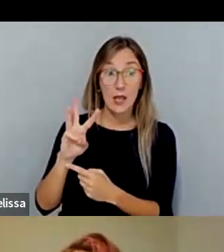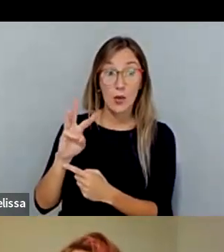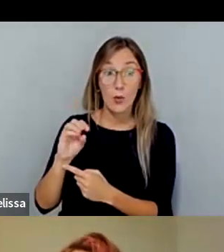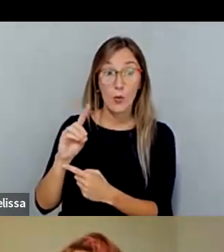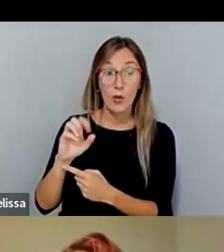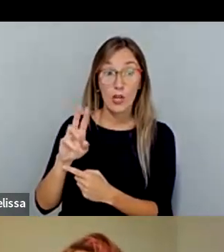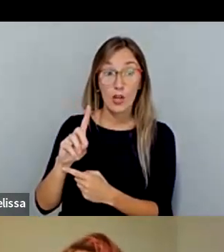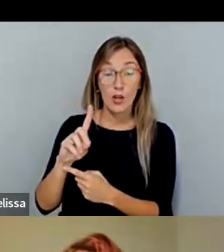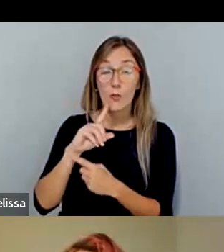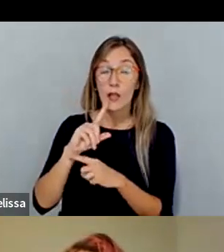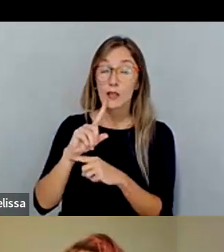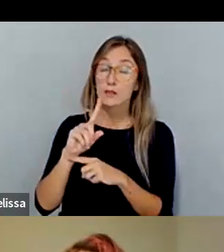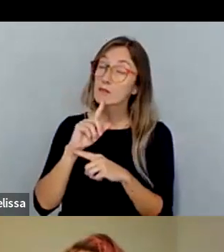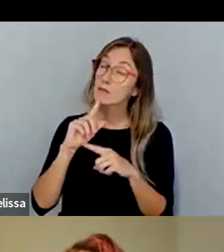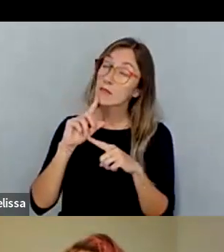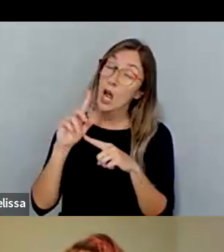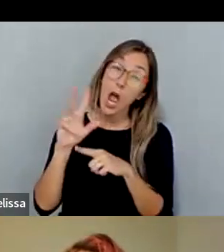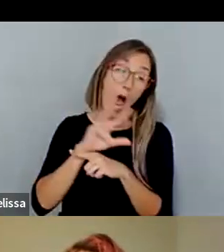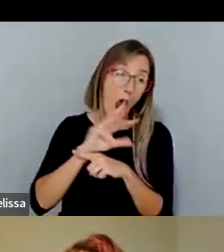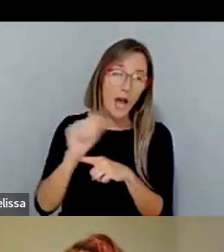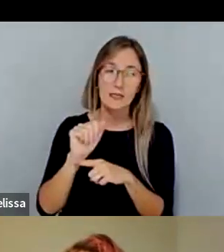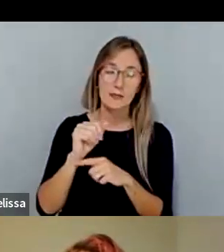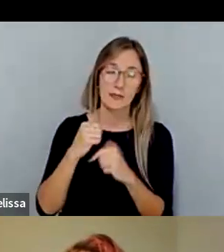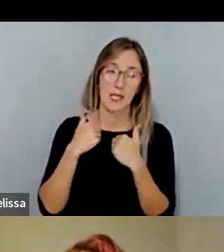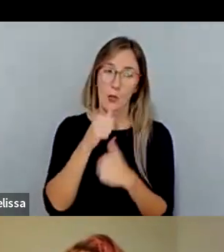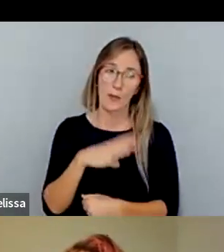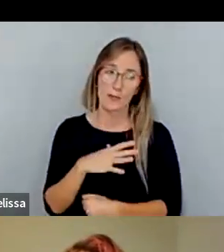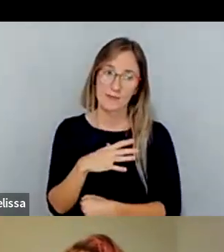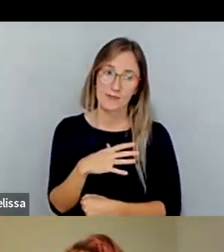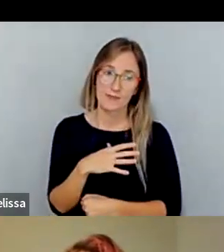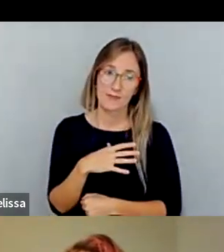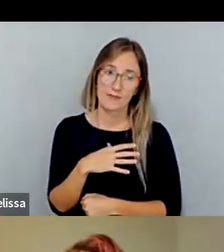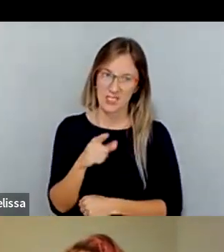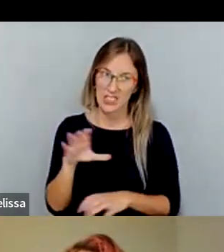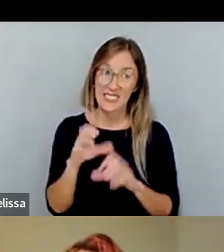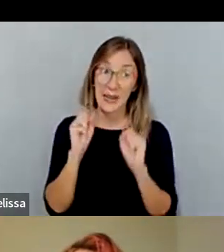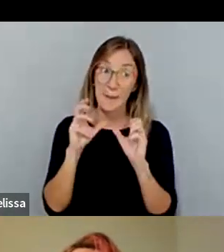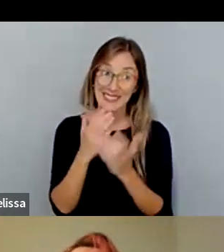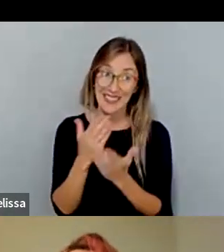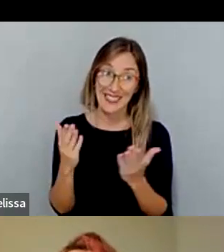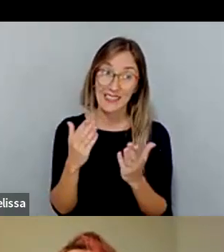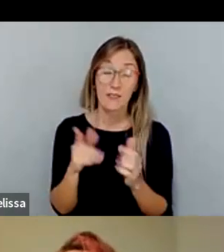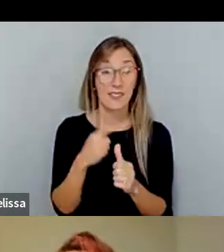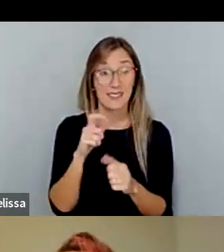Yes, Stephanie will be here next week.